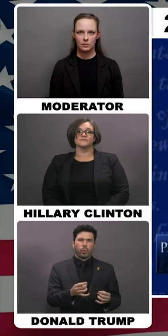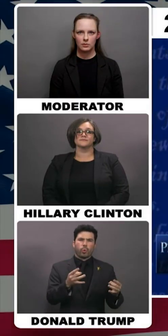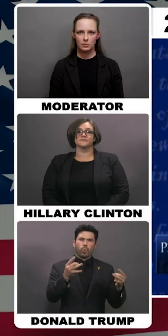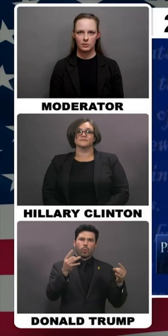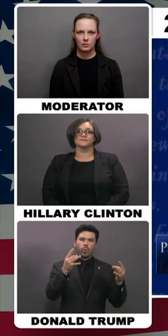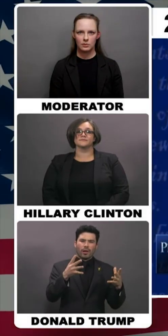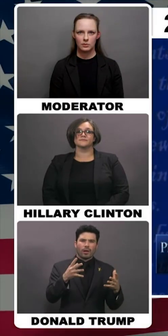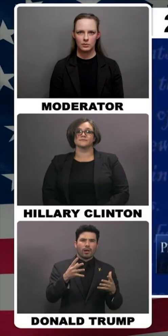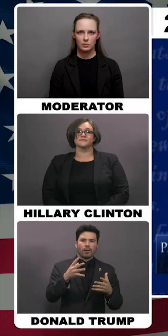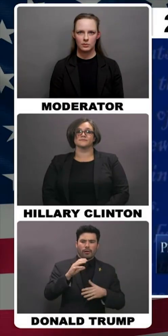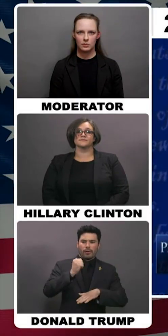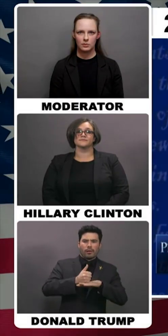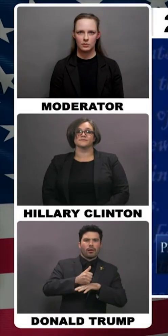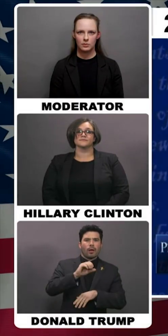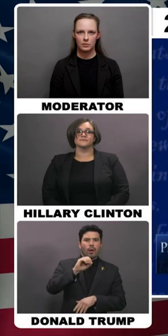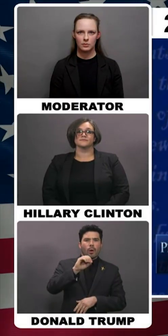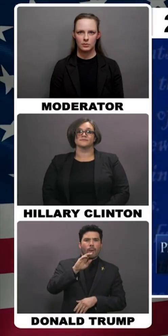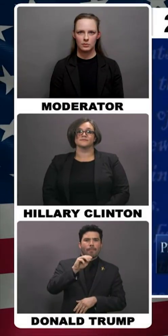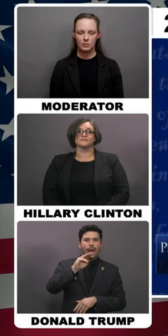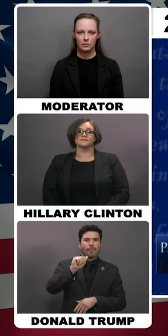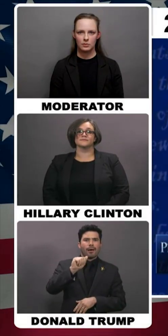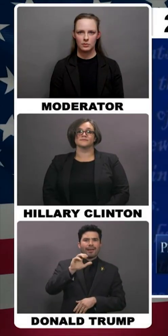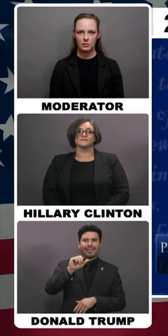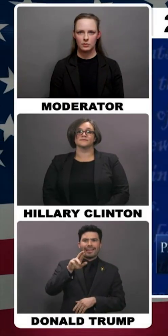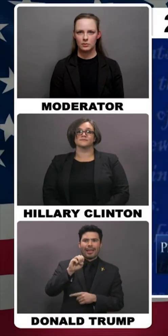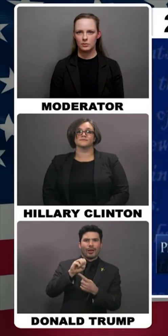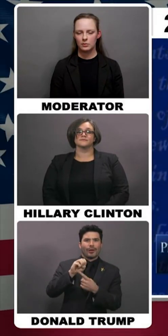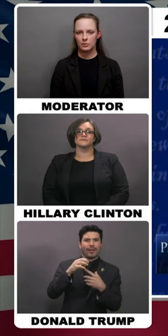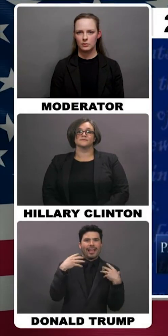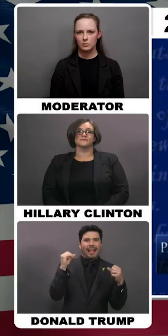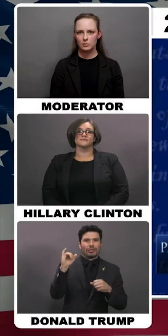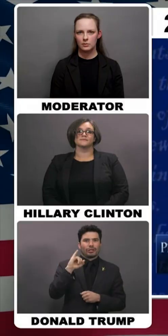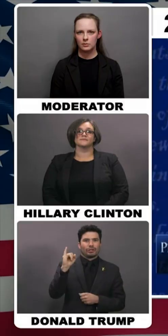where your health insurance and healthcare is going up by numbers that are astronomical,